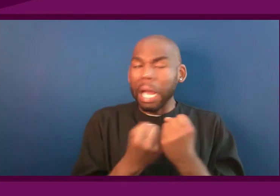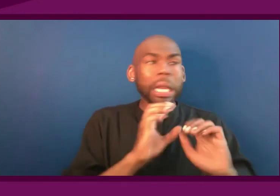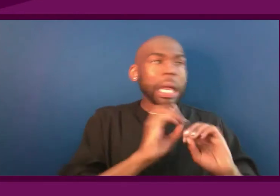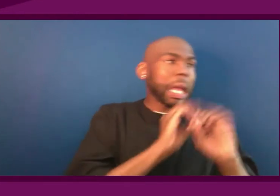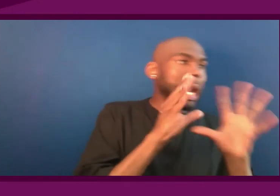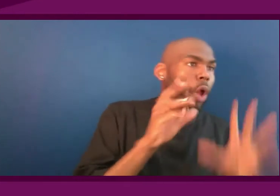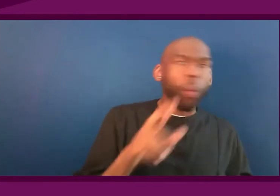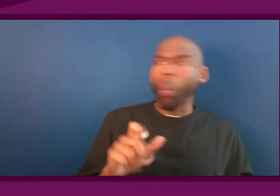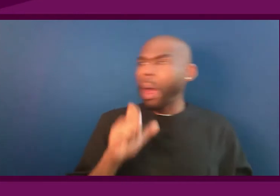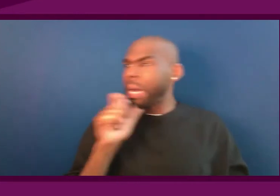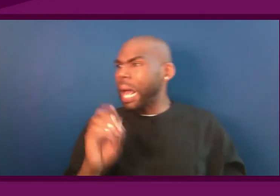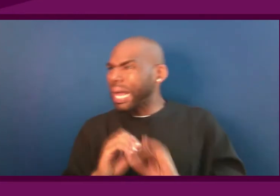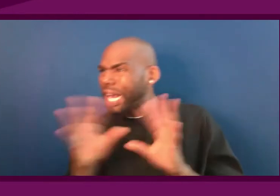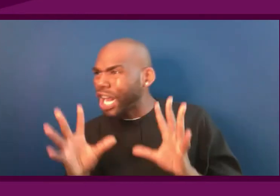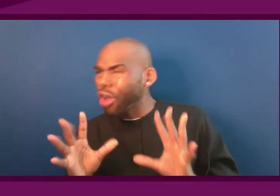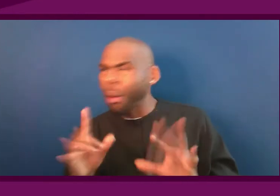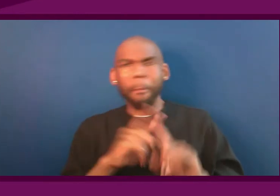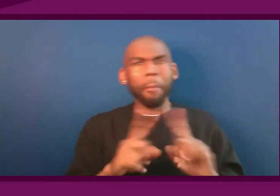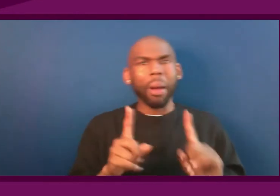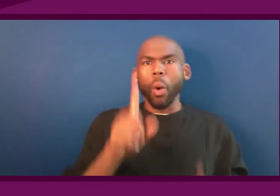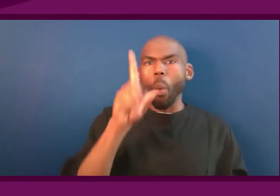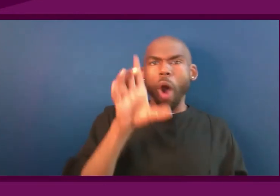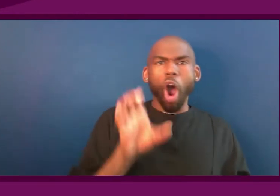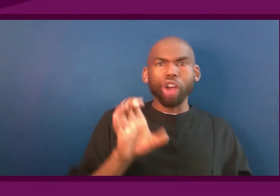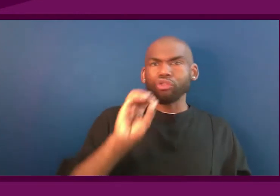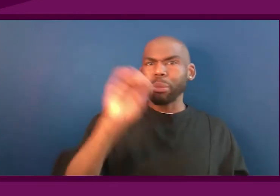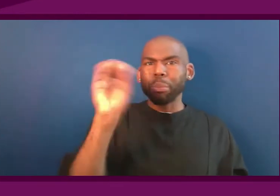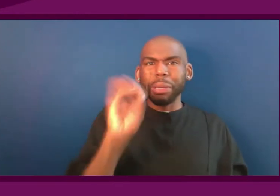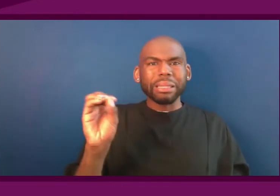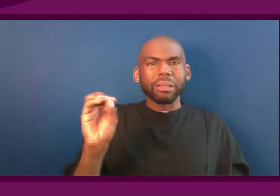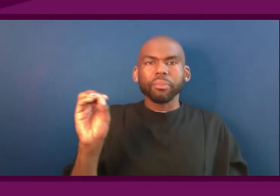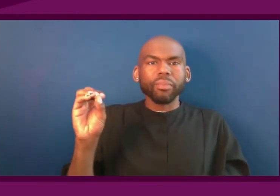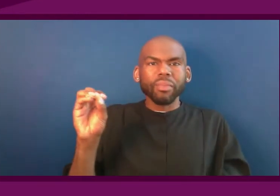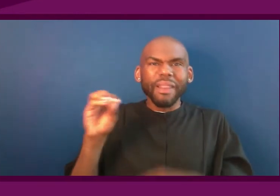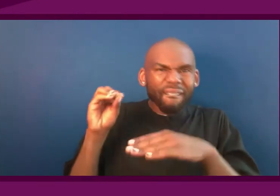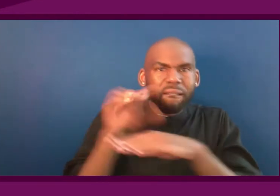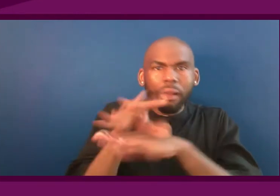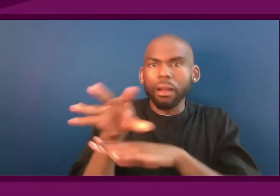it just is amazing. I always knew there were problems with housing and problems with that.